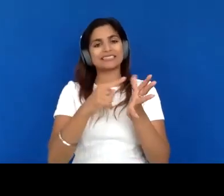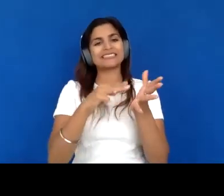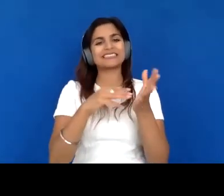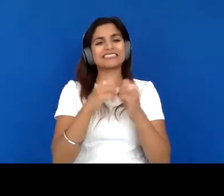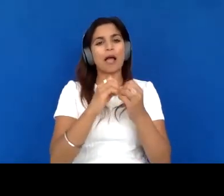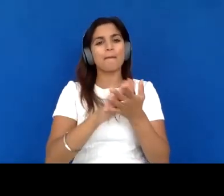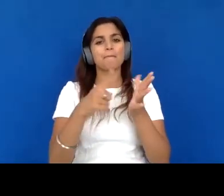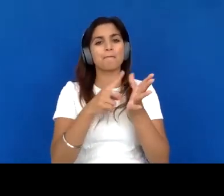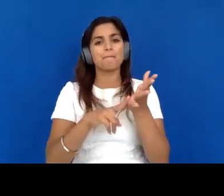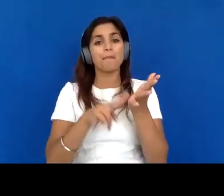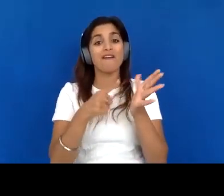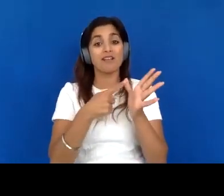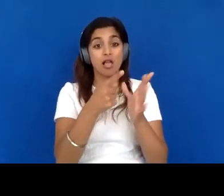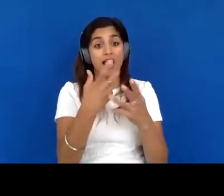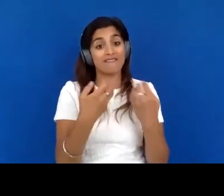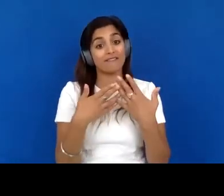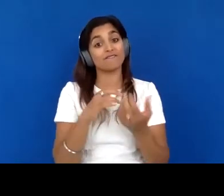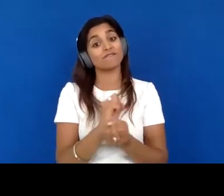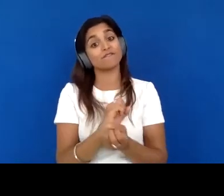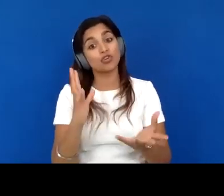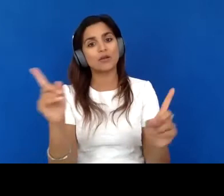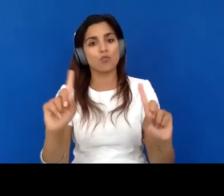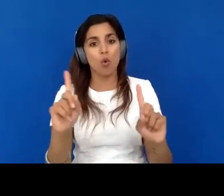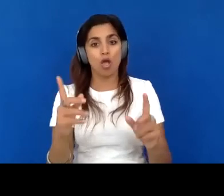treatments allowing them to choose any particular constellation of treatments